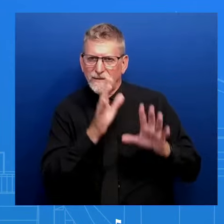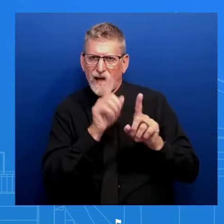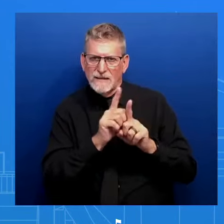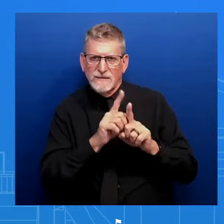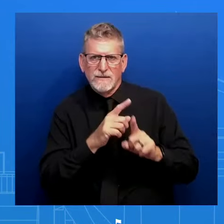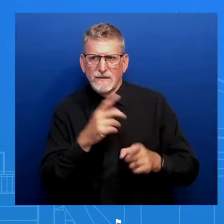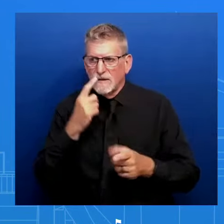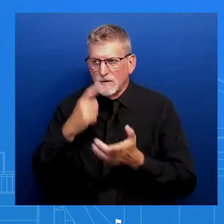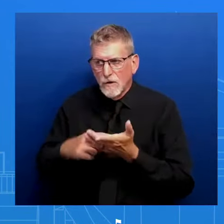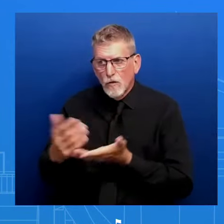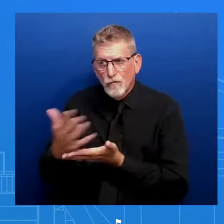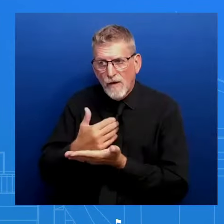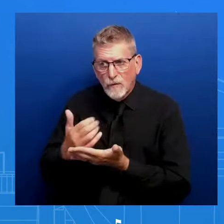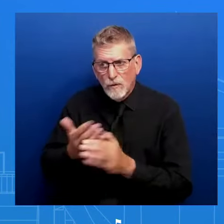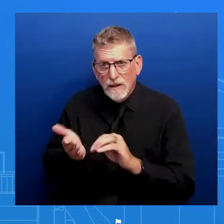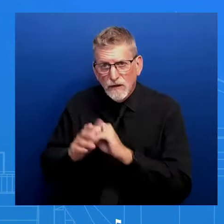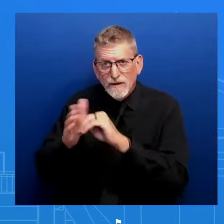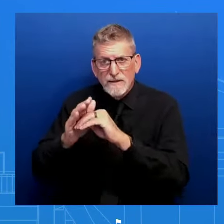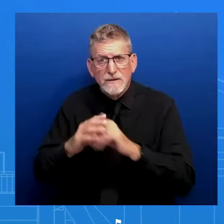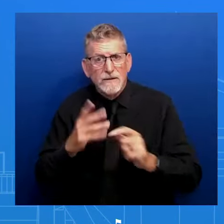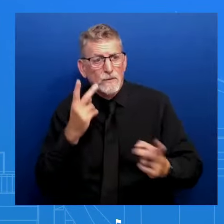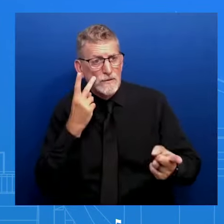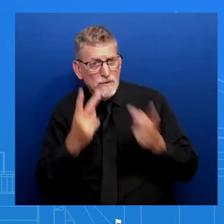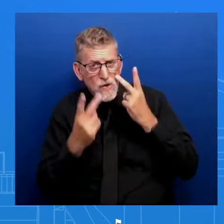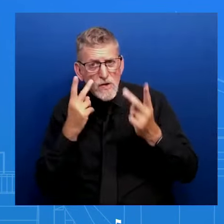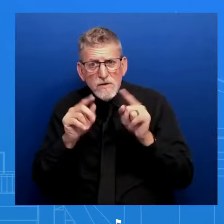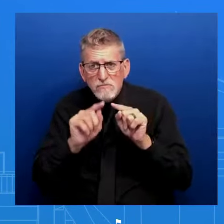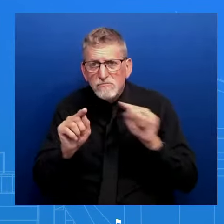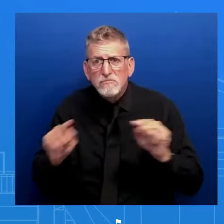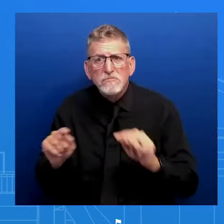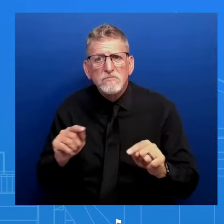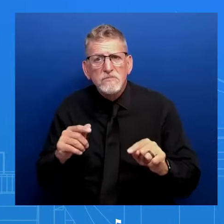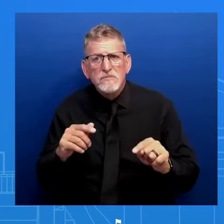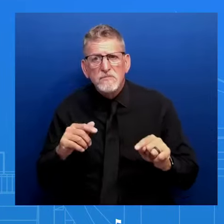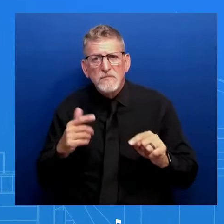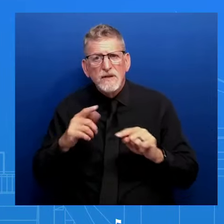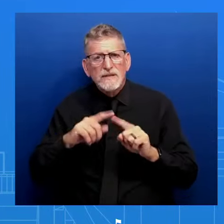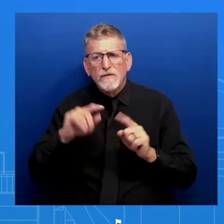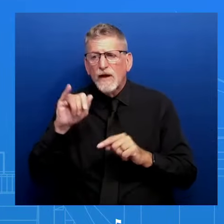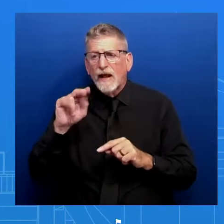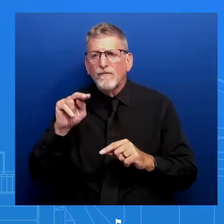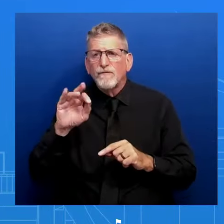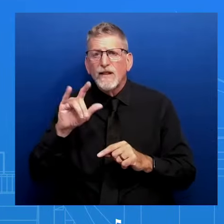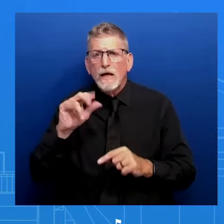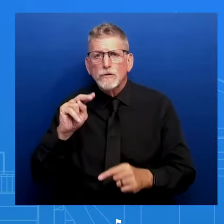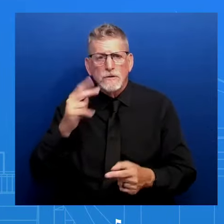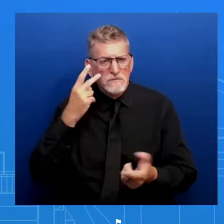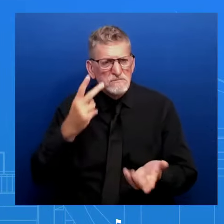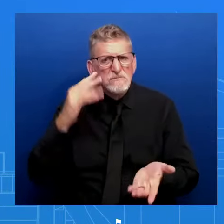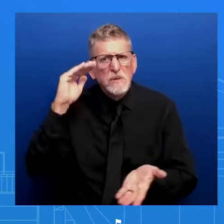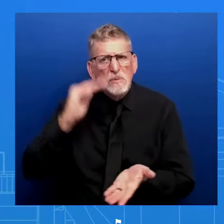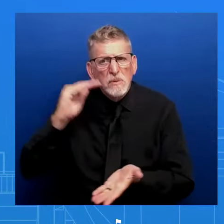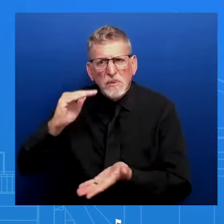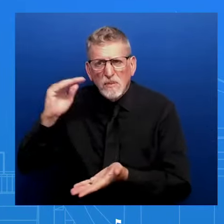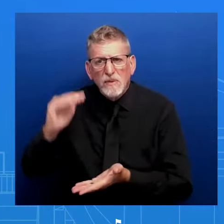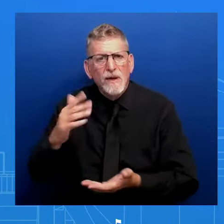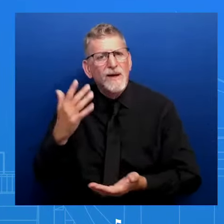We see creating jobs -- more than 13 million jobs. That's because of what this -- the work that this president has done. I'm not going to get into hypotheticals.